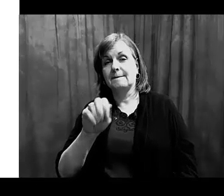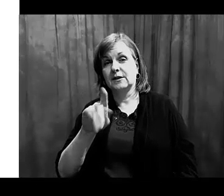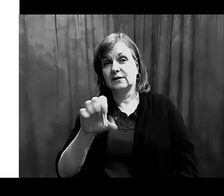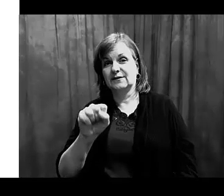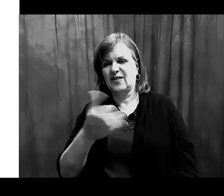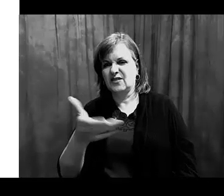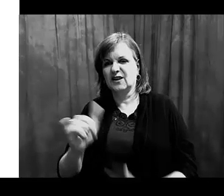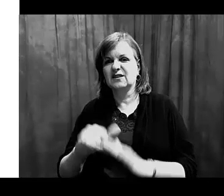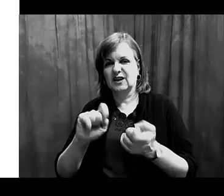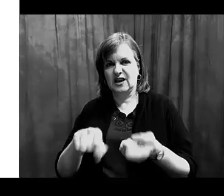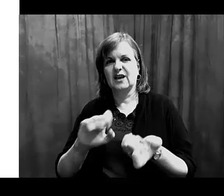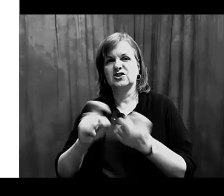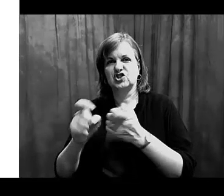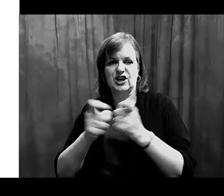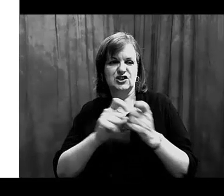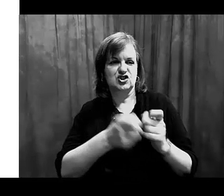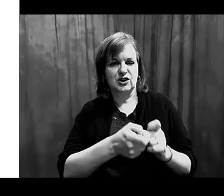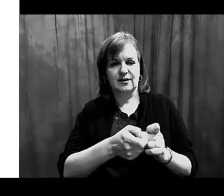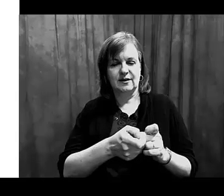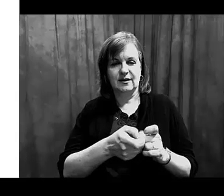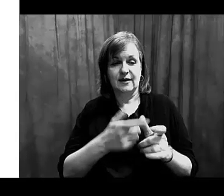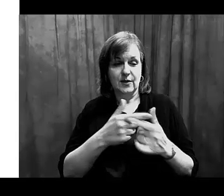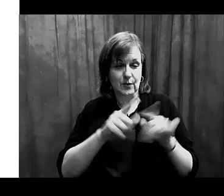with variables